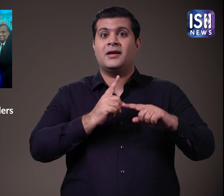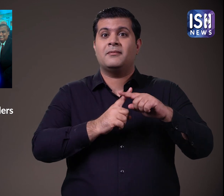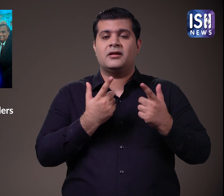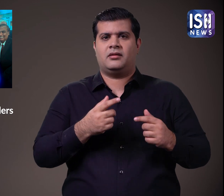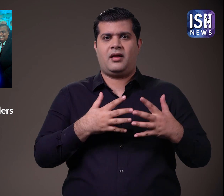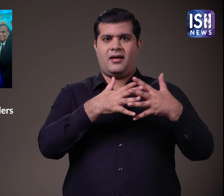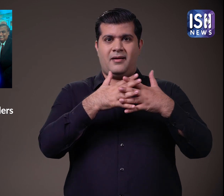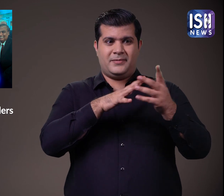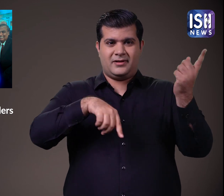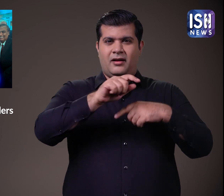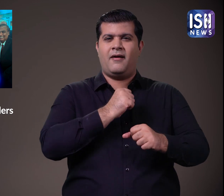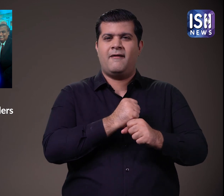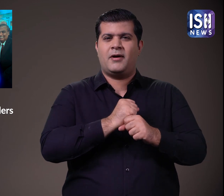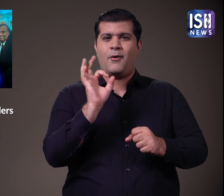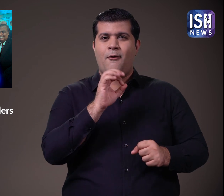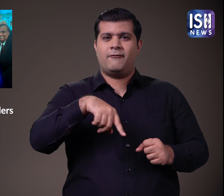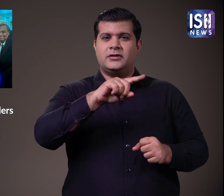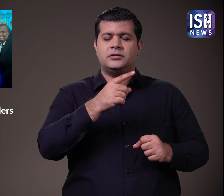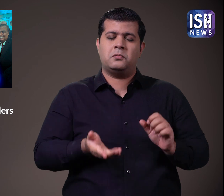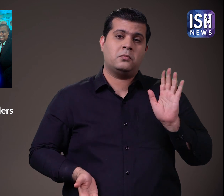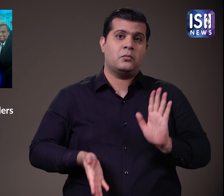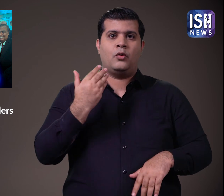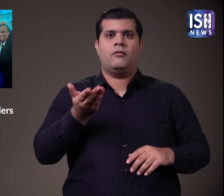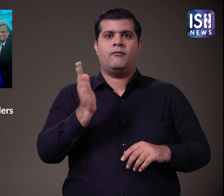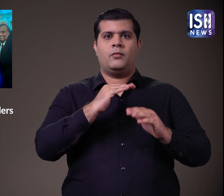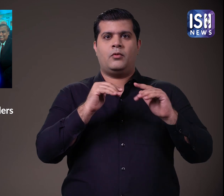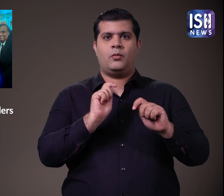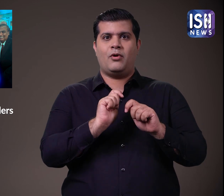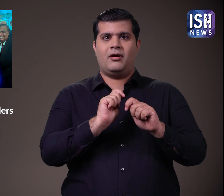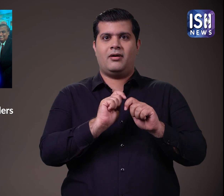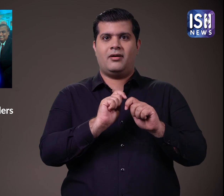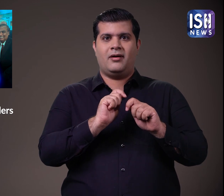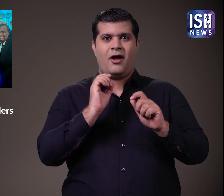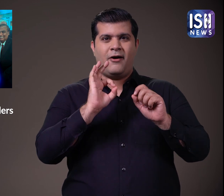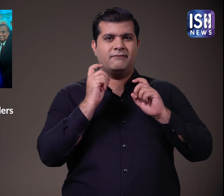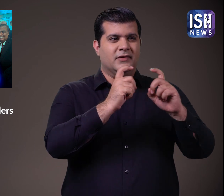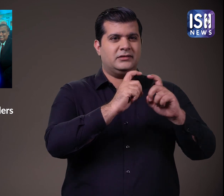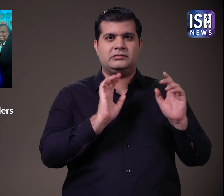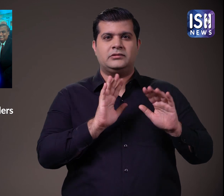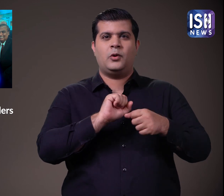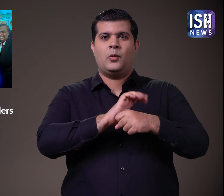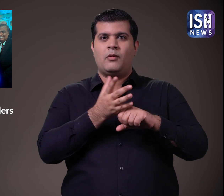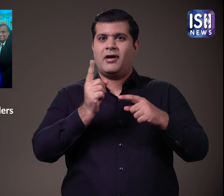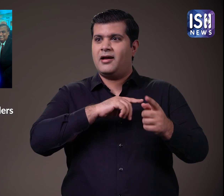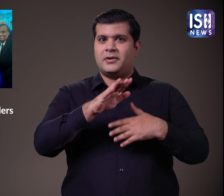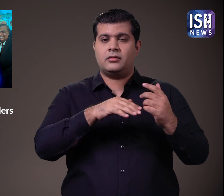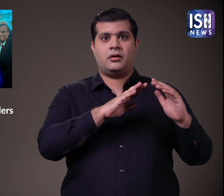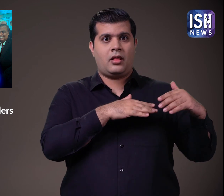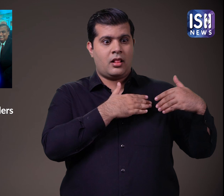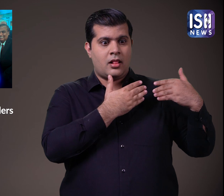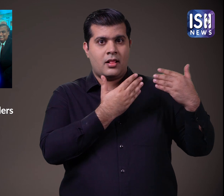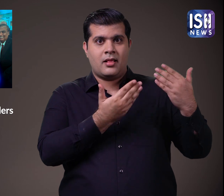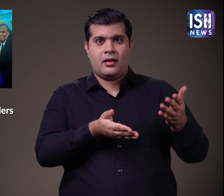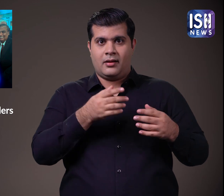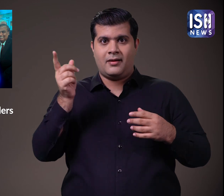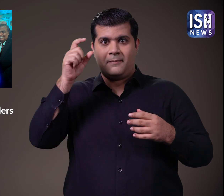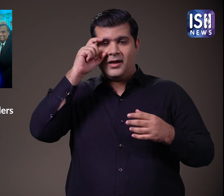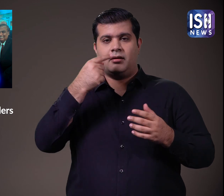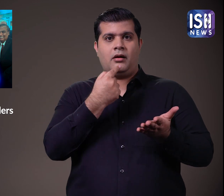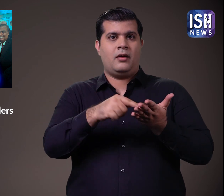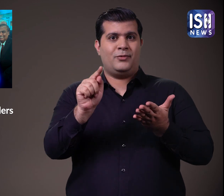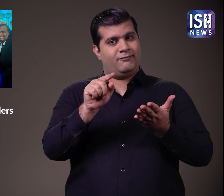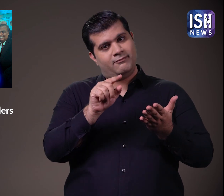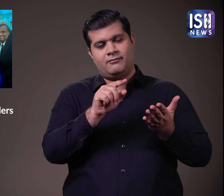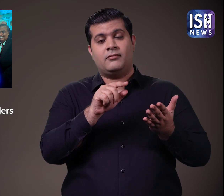Since Covid-19 days, many of US government employees are working from home as the Biden government had approved the same.